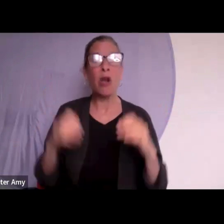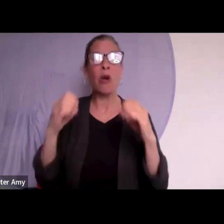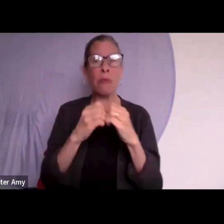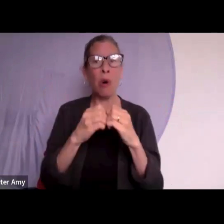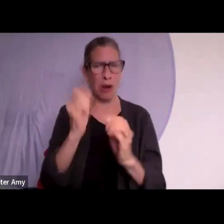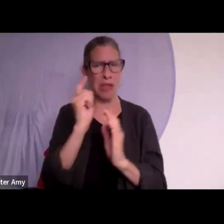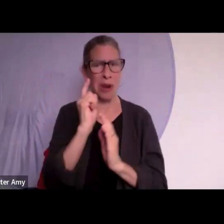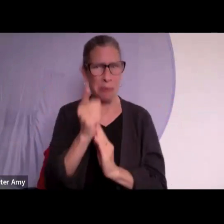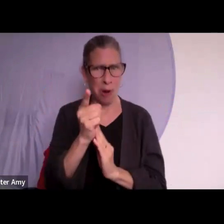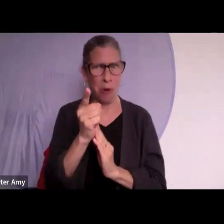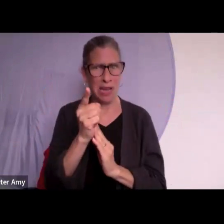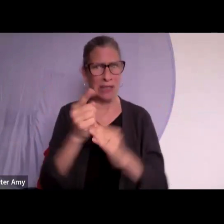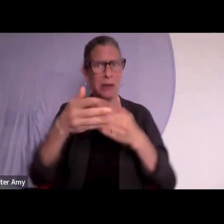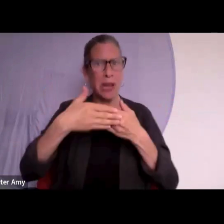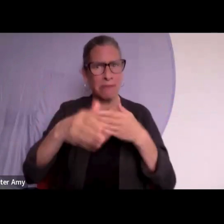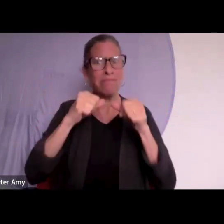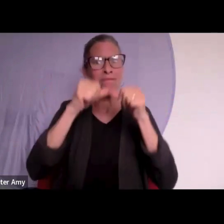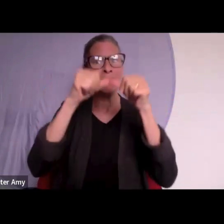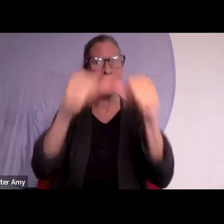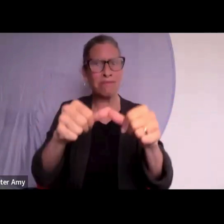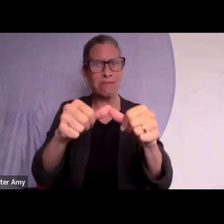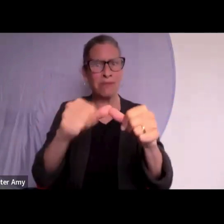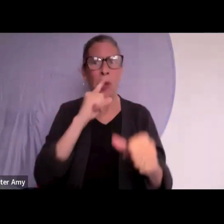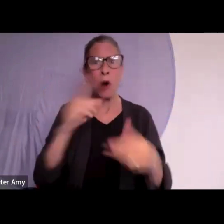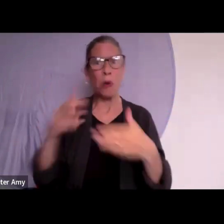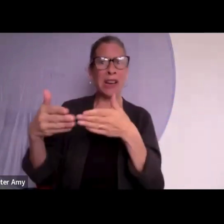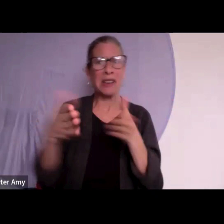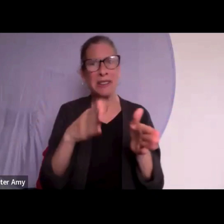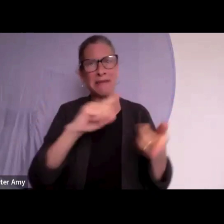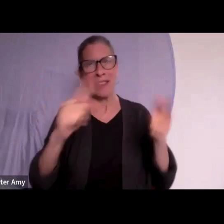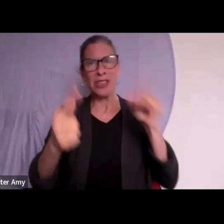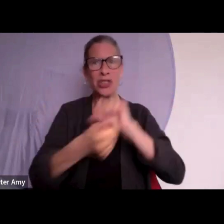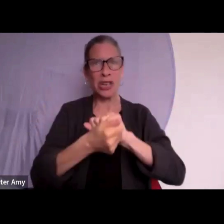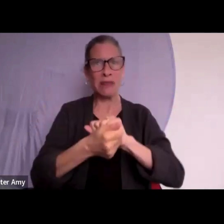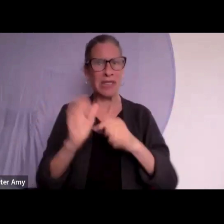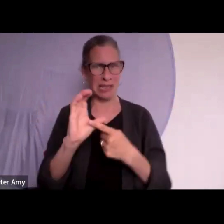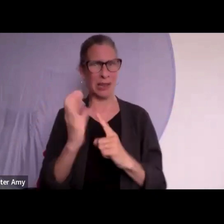real, see change, a real shift in our culture. I'm going to give a